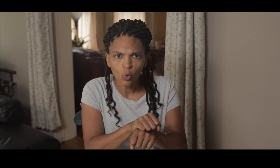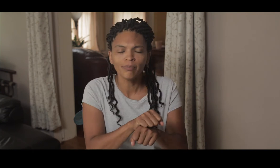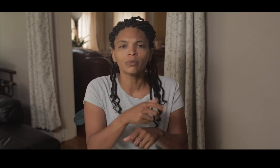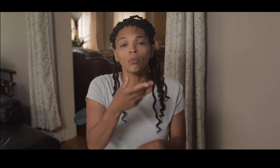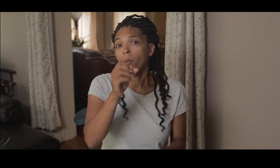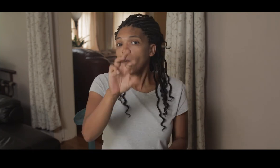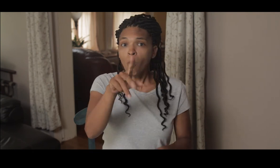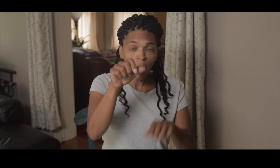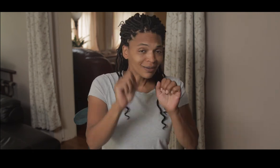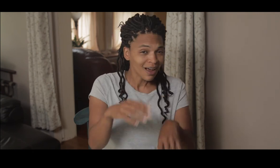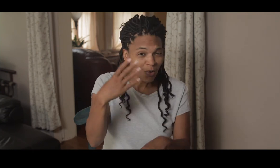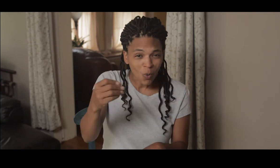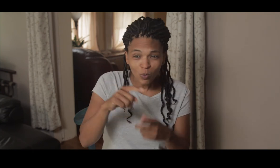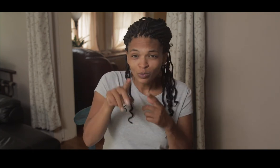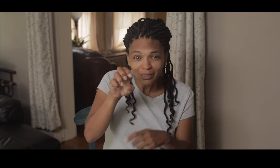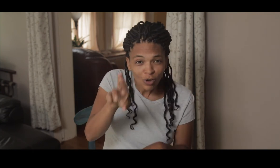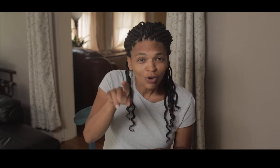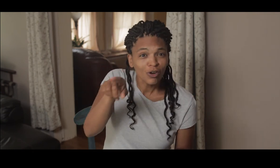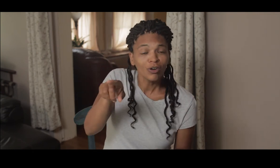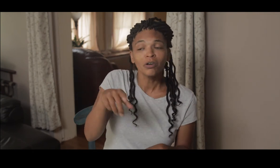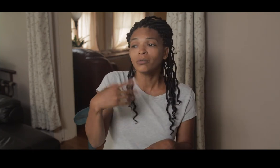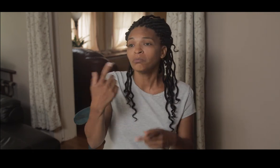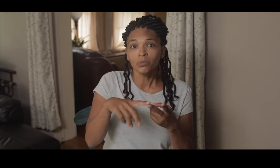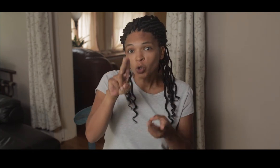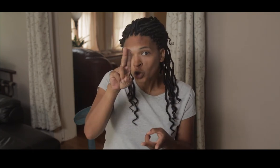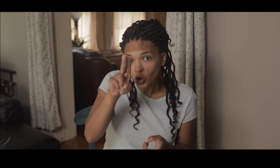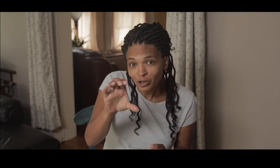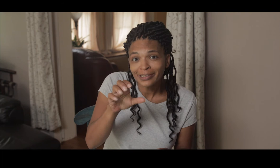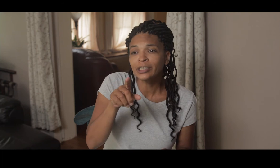or go to the emergency room, or urgent care.